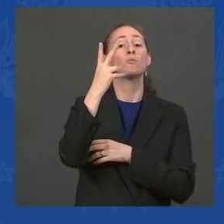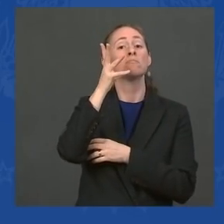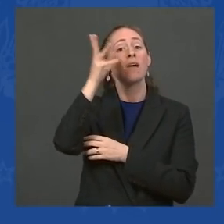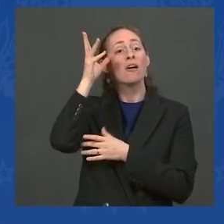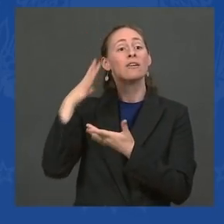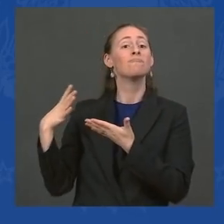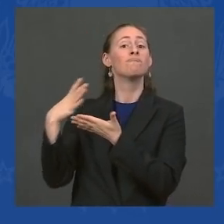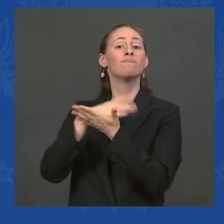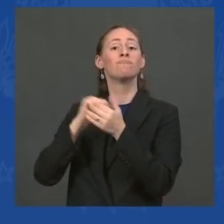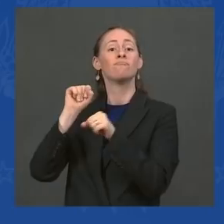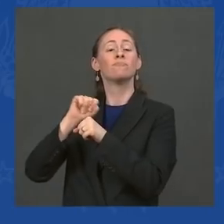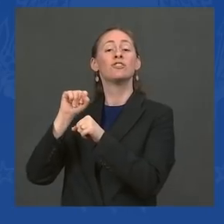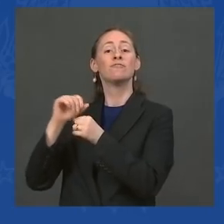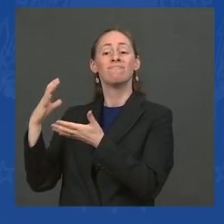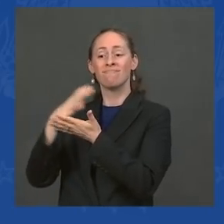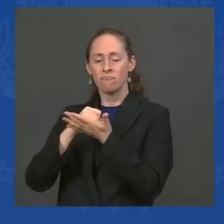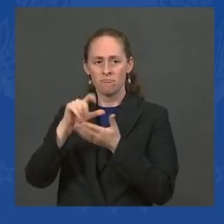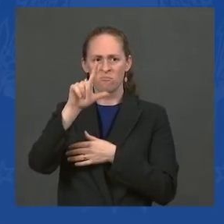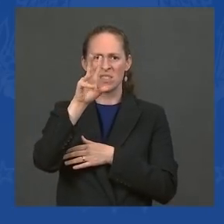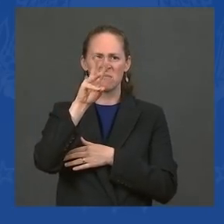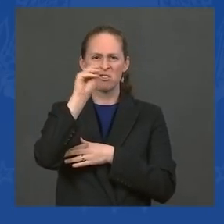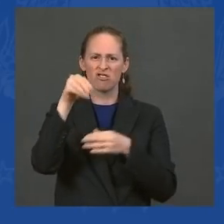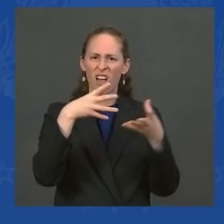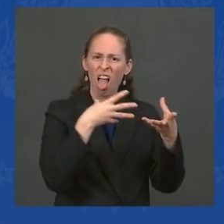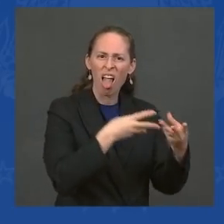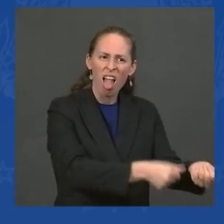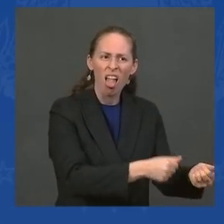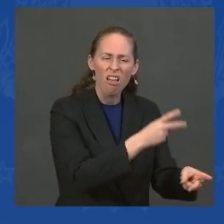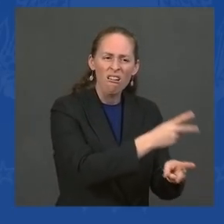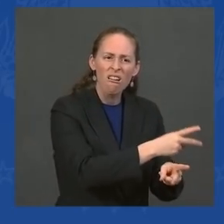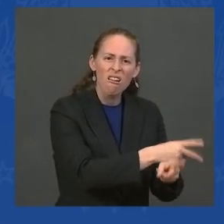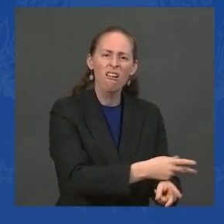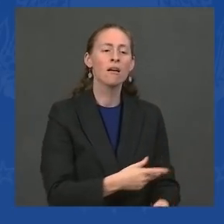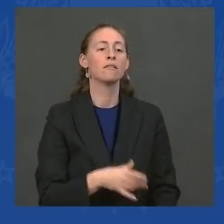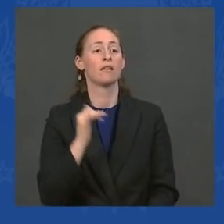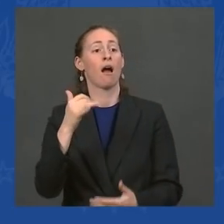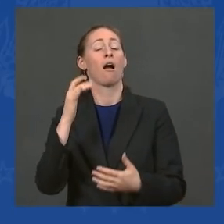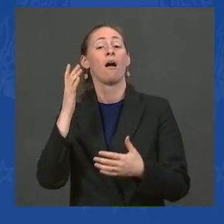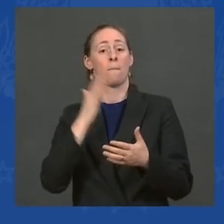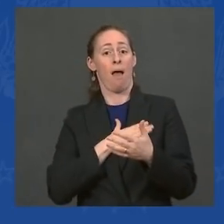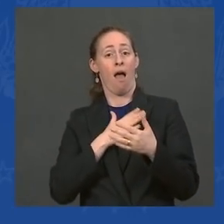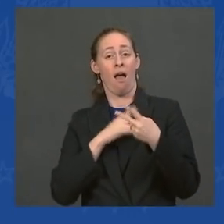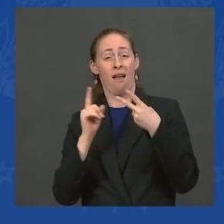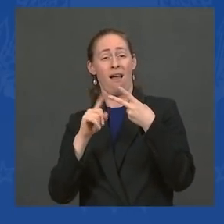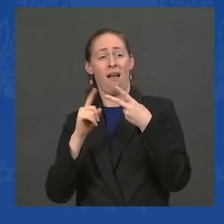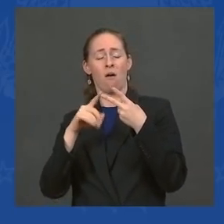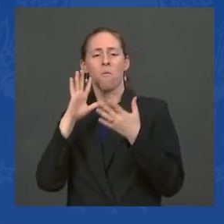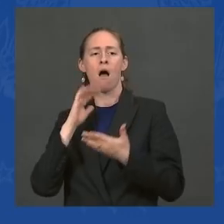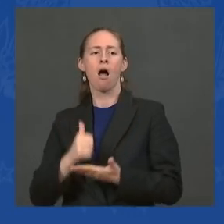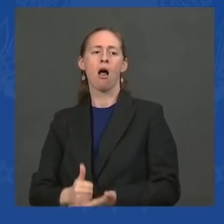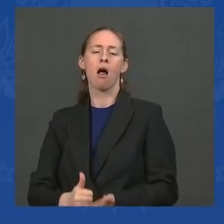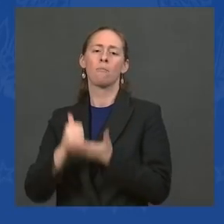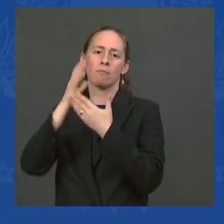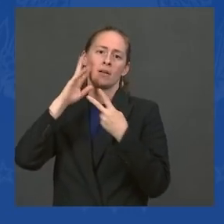My Build Back Better plan is going to change that. It's going to cut the cost of childcare for most Connecticut families literally in half.